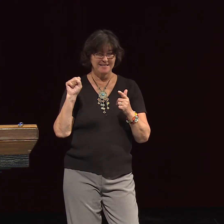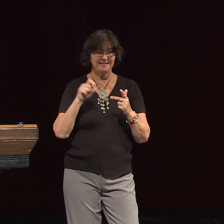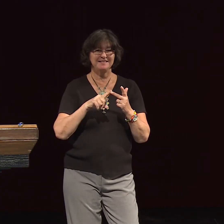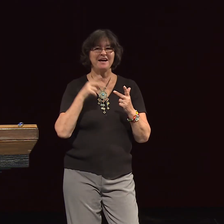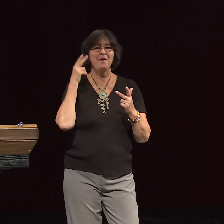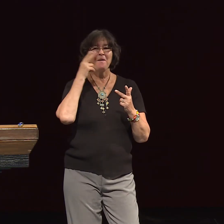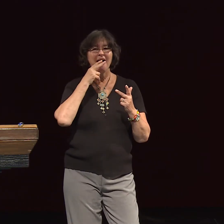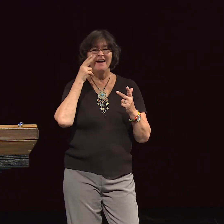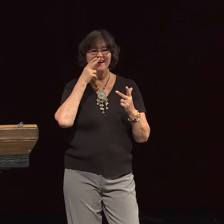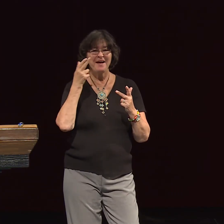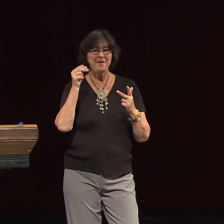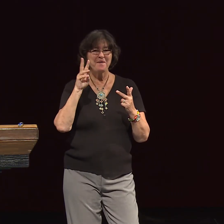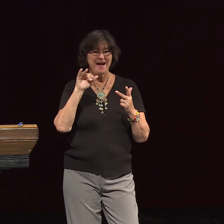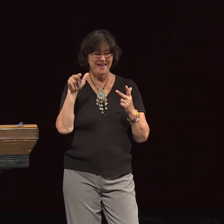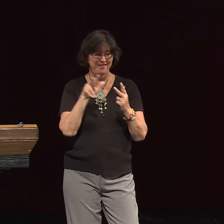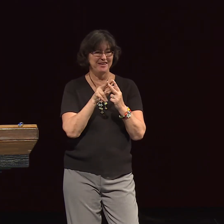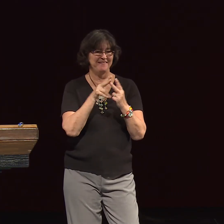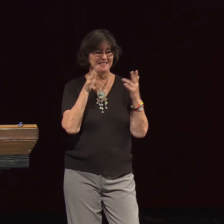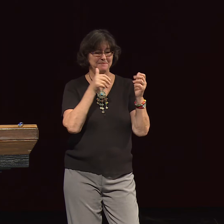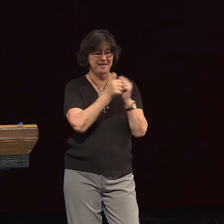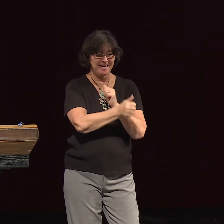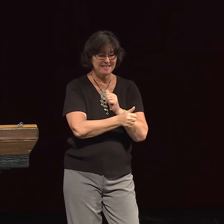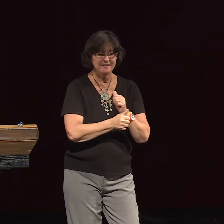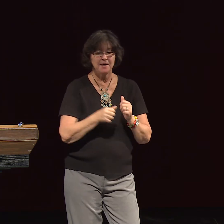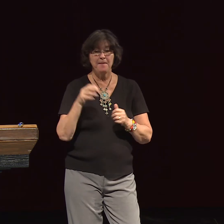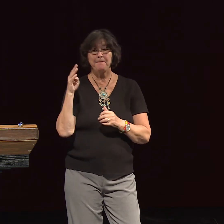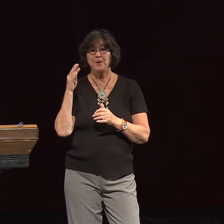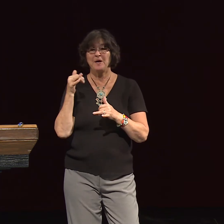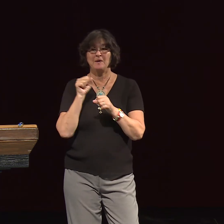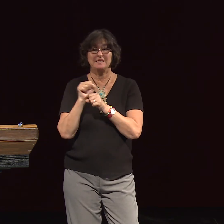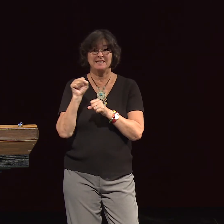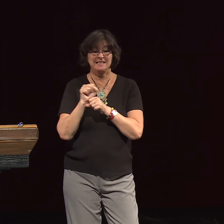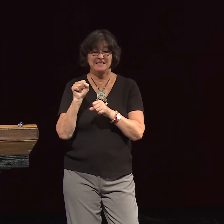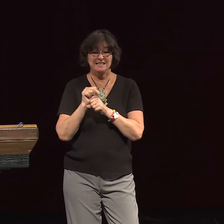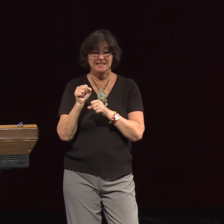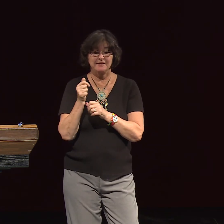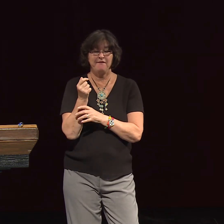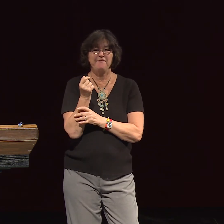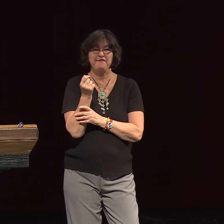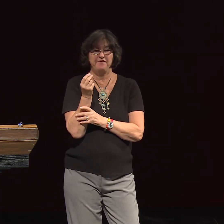OK. So, Kansas and Hawaii and California are the three who have already passed.